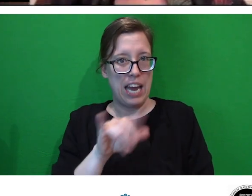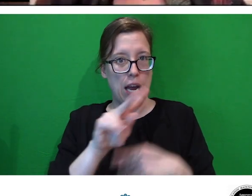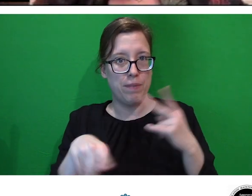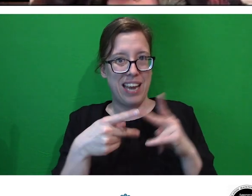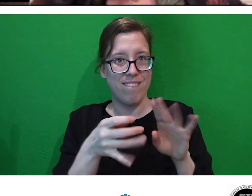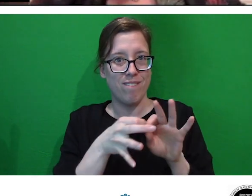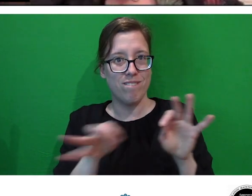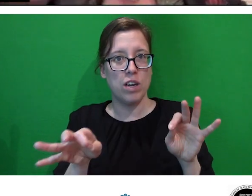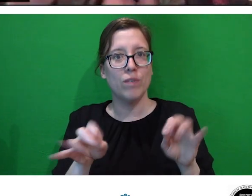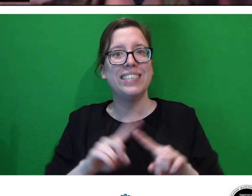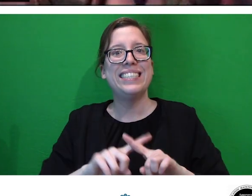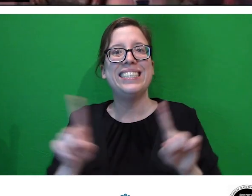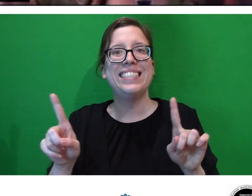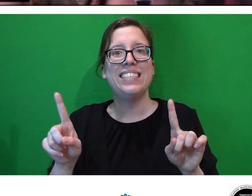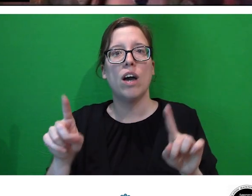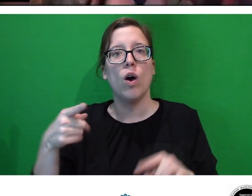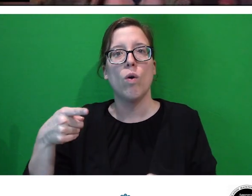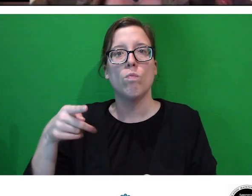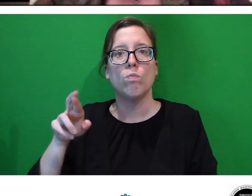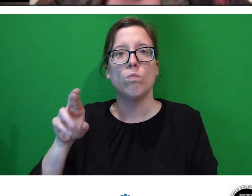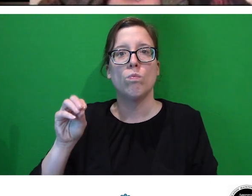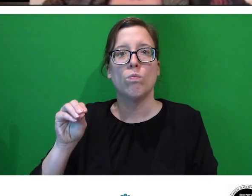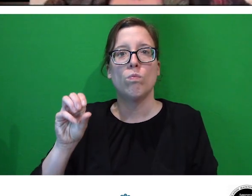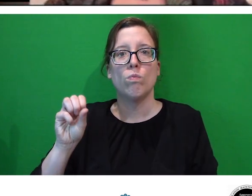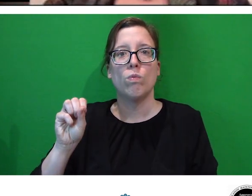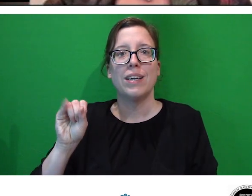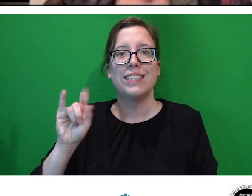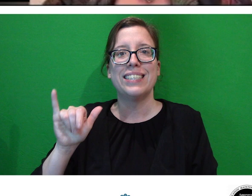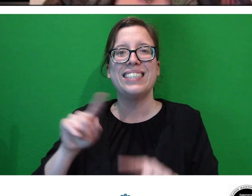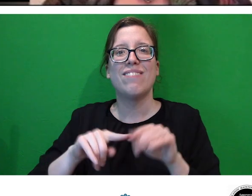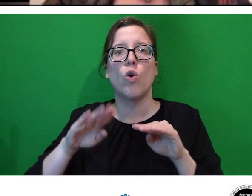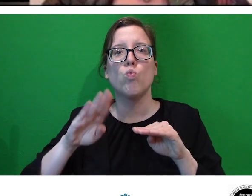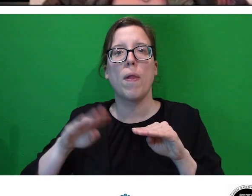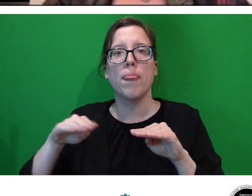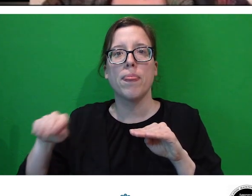I try something?" The next time they had to line up, the next day, I said, "Can I try something?"